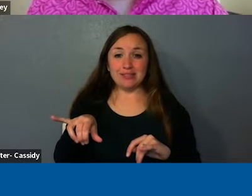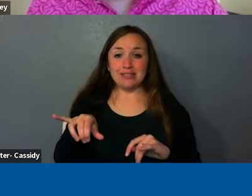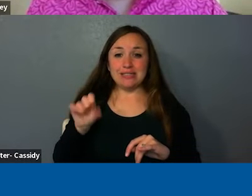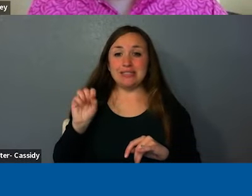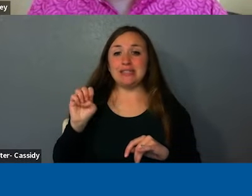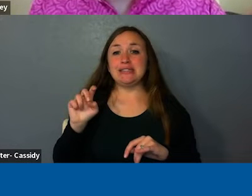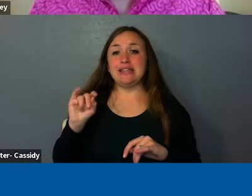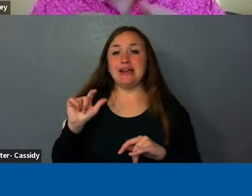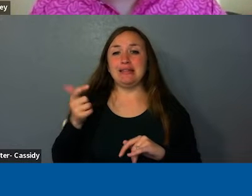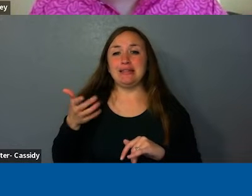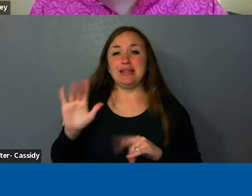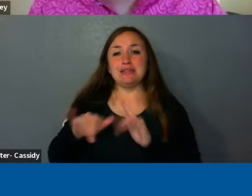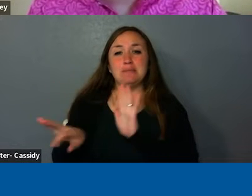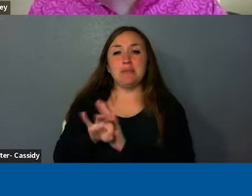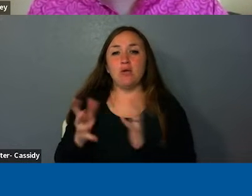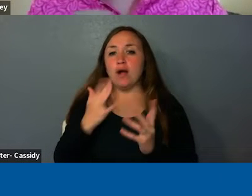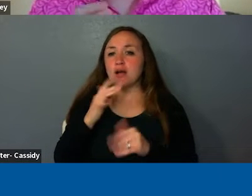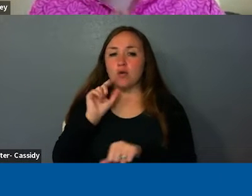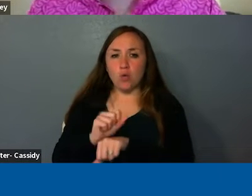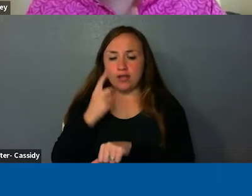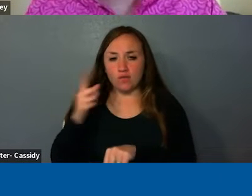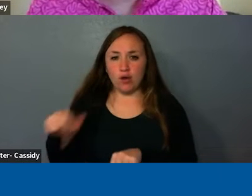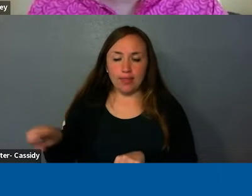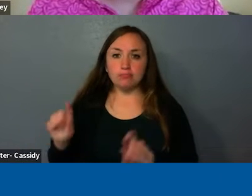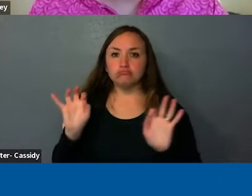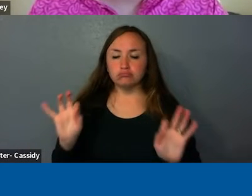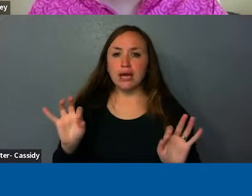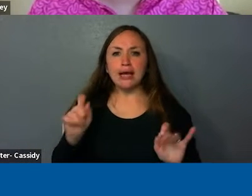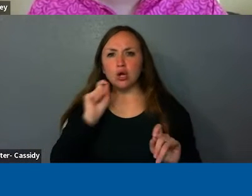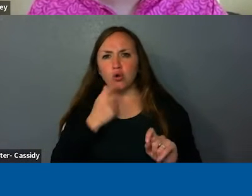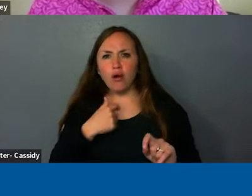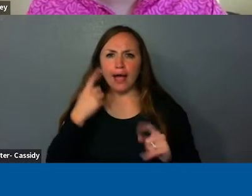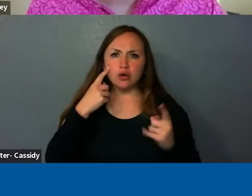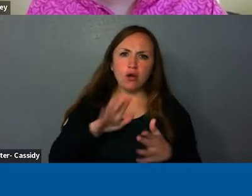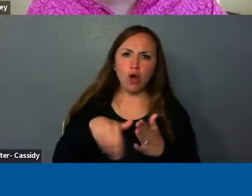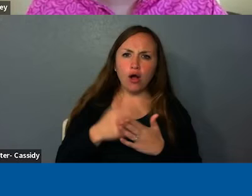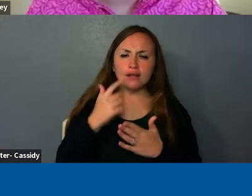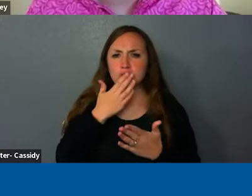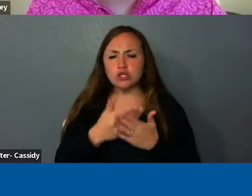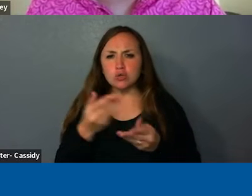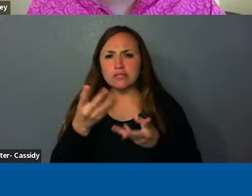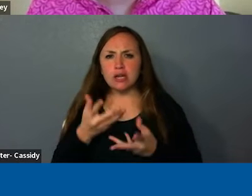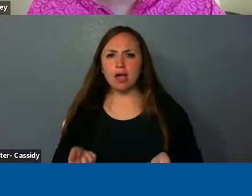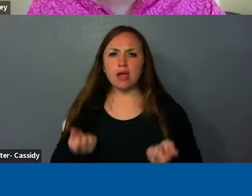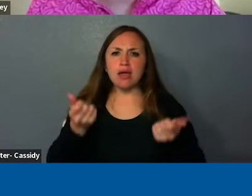And you might be saying like, you know, okay, cool, I'm on board, this all sounds great, tell me the number so I can take it back to my organization